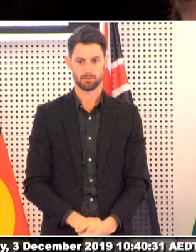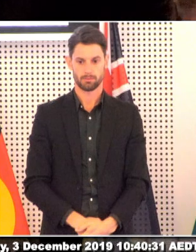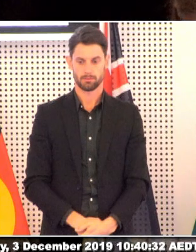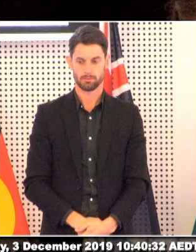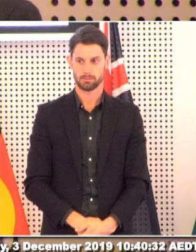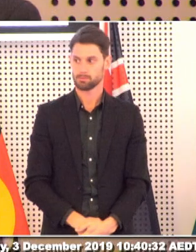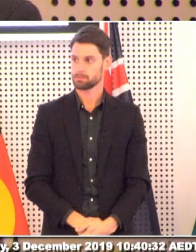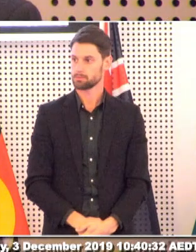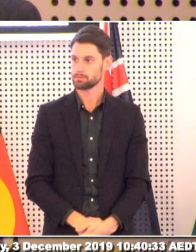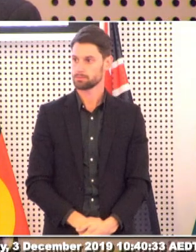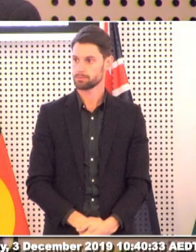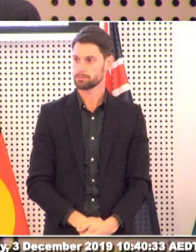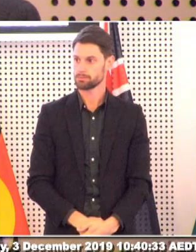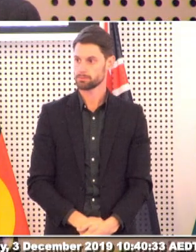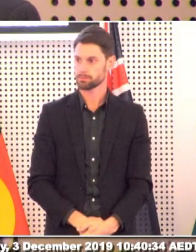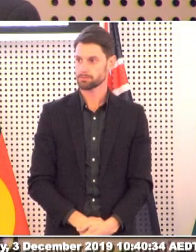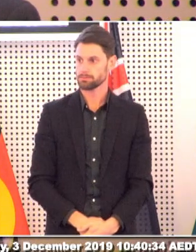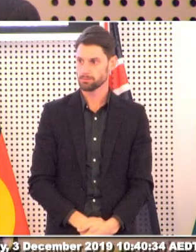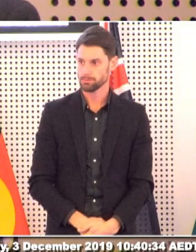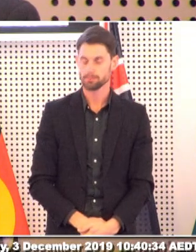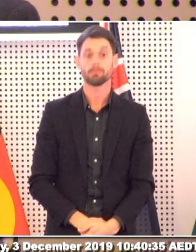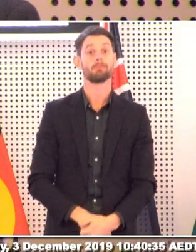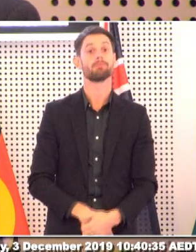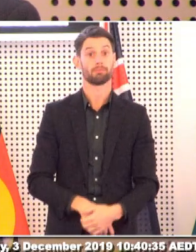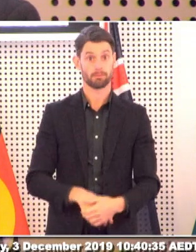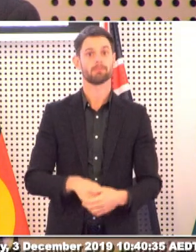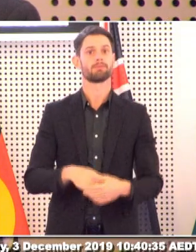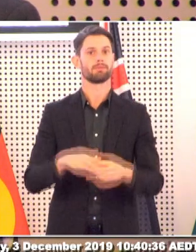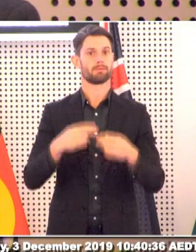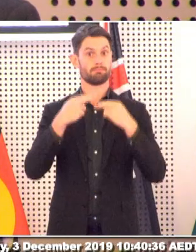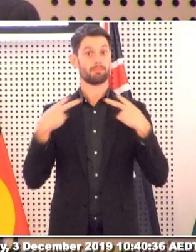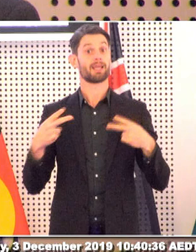Ms Eastman, yes. If the Commission pleases, the next witness is Dr Claire Spivakovsky.